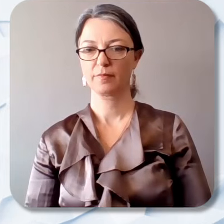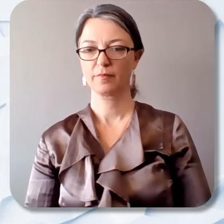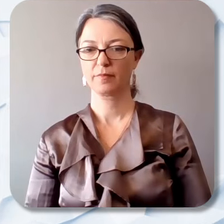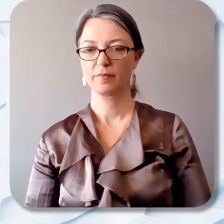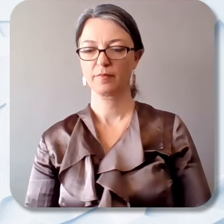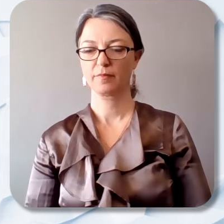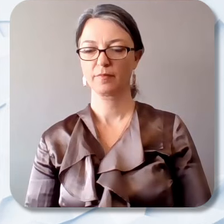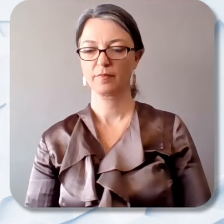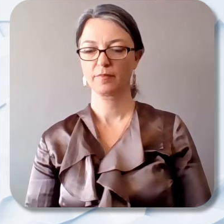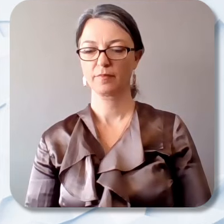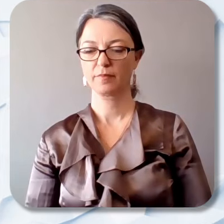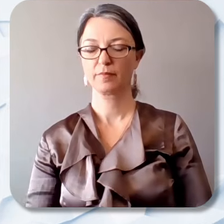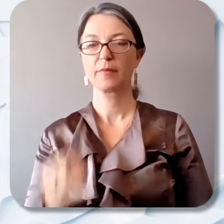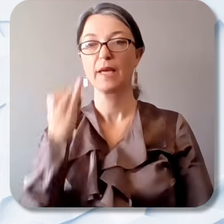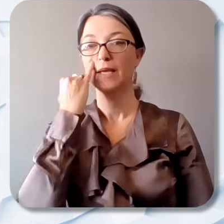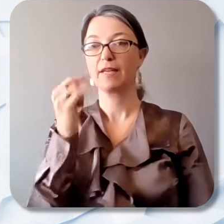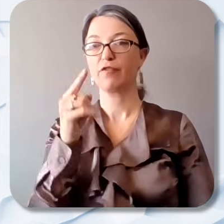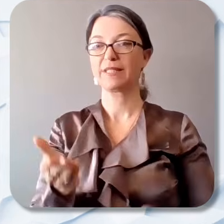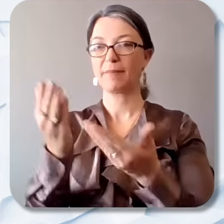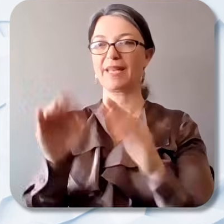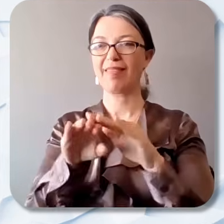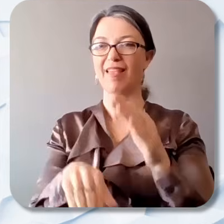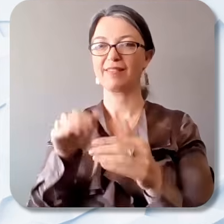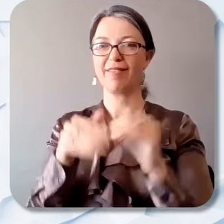you can have that discussion between the SELPA and the LEA to explain why that number was